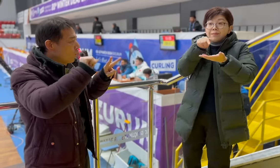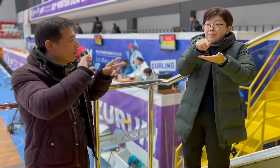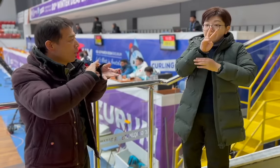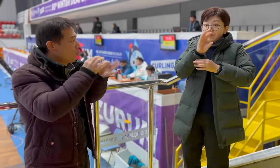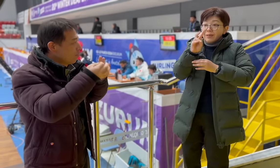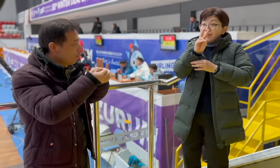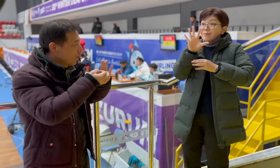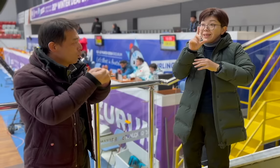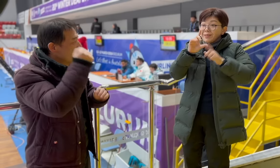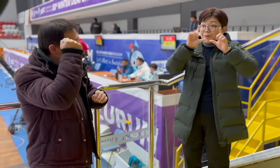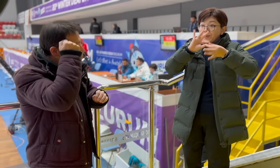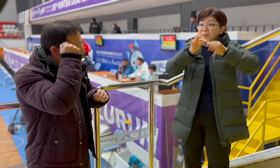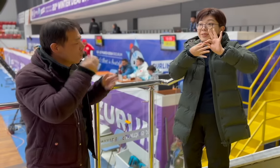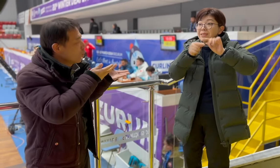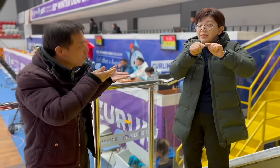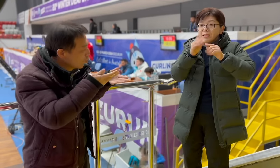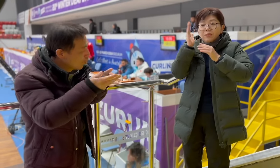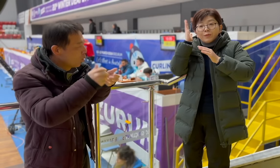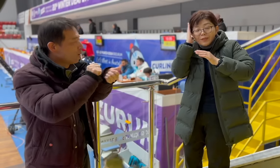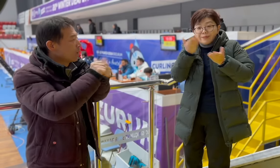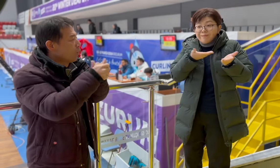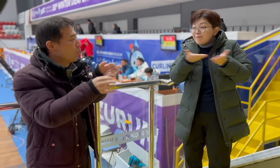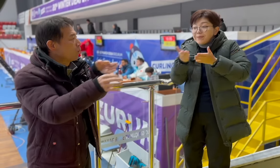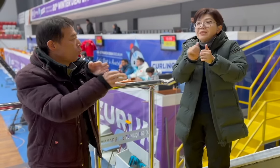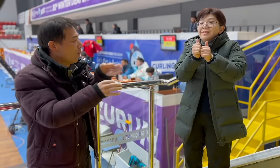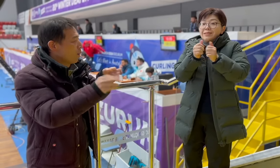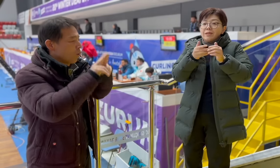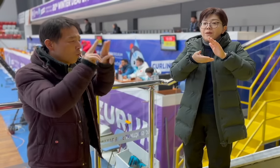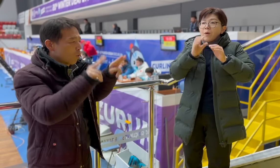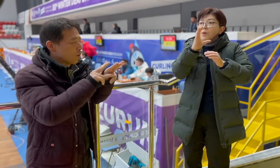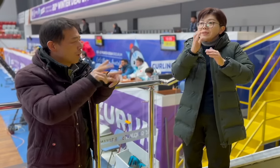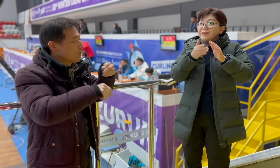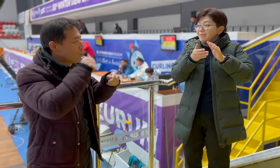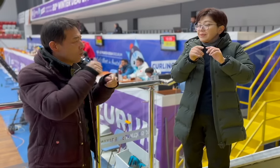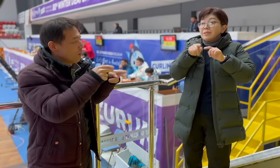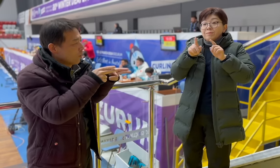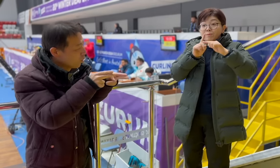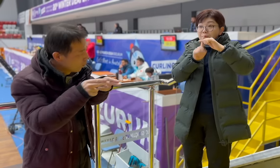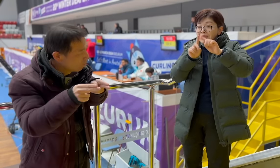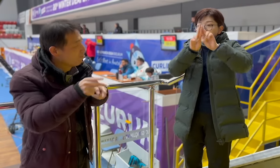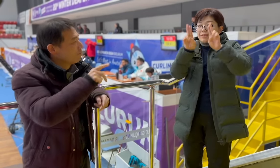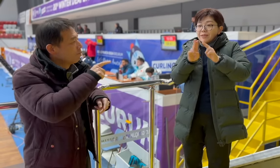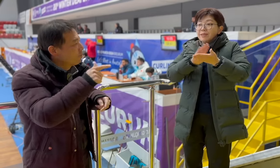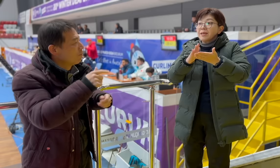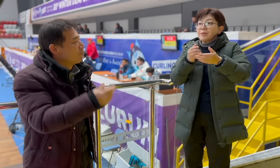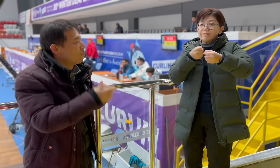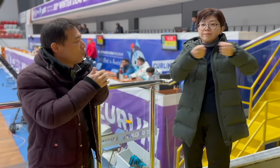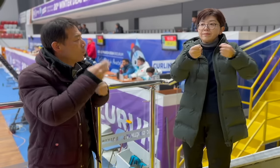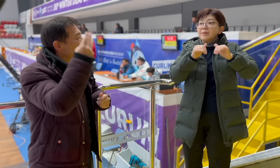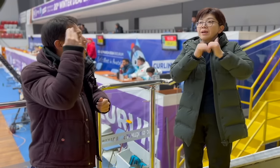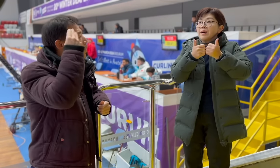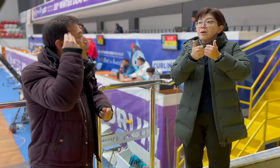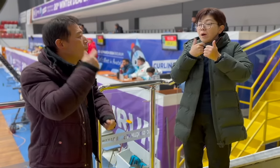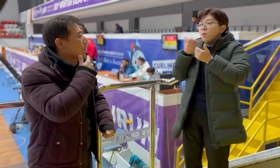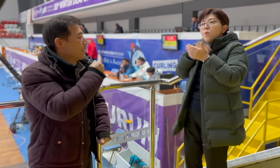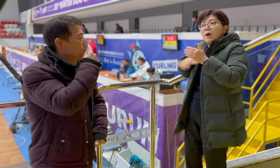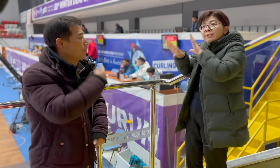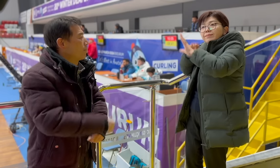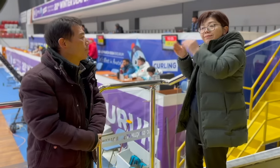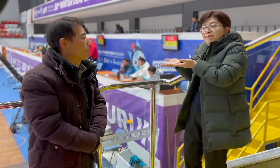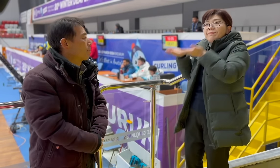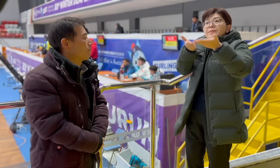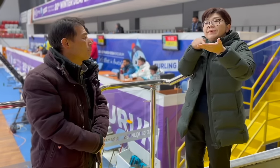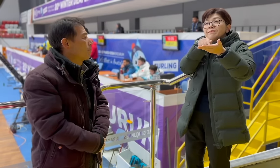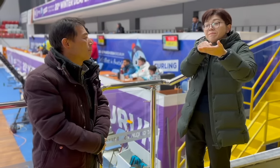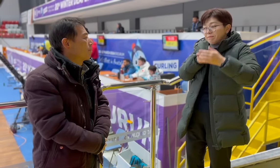the 2025 Summer Deaflympics games in Tokyo.